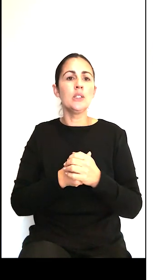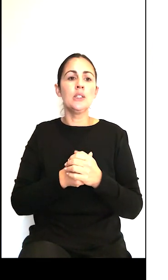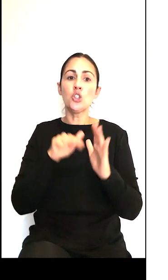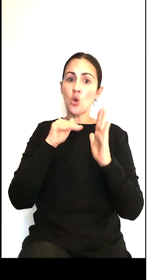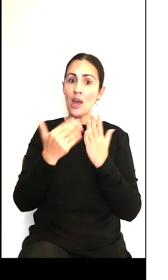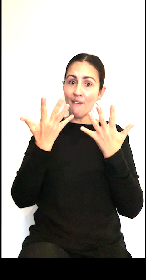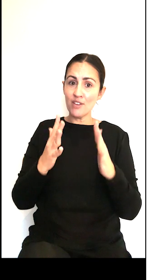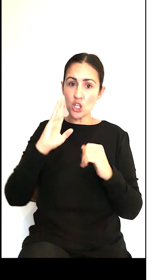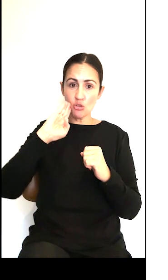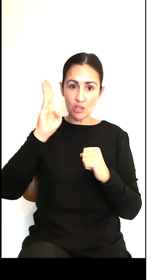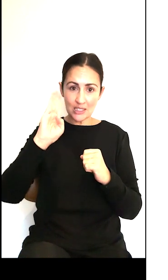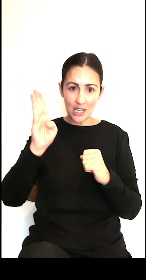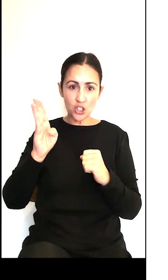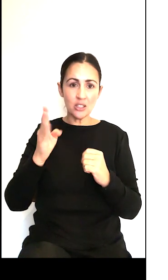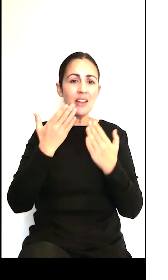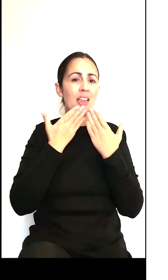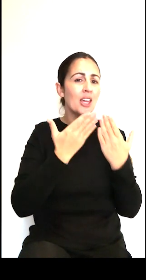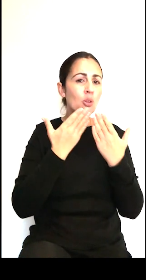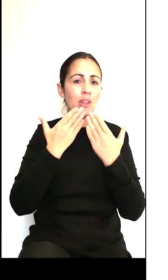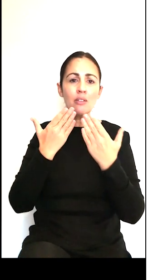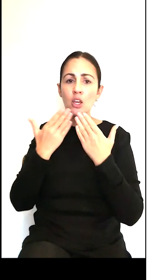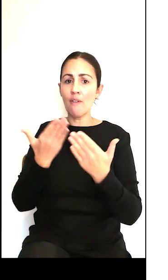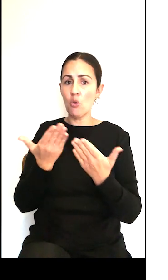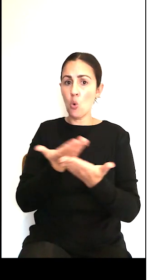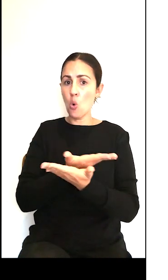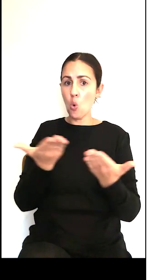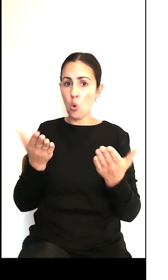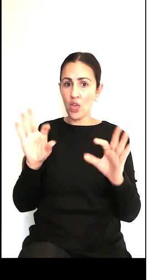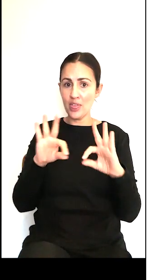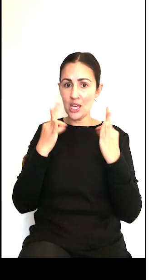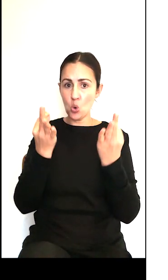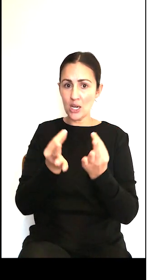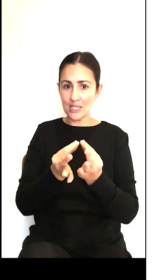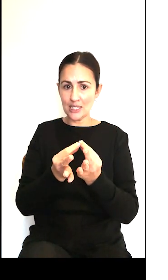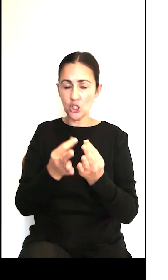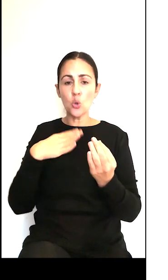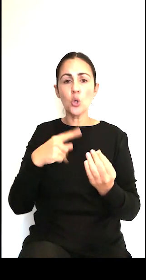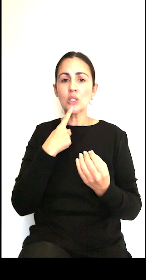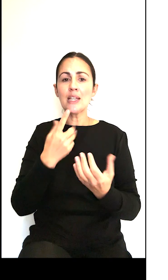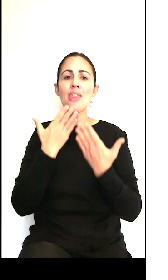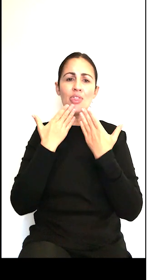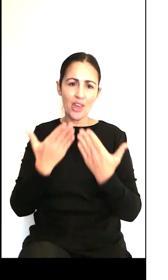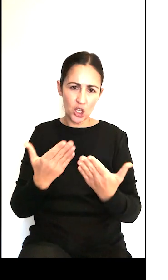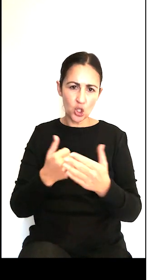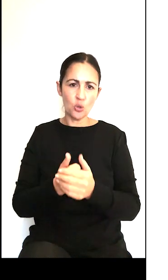so on behalf of all the organisations that are represented here and the Agency, we wanted to take the time to thank you. As carers,